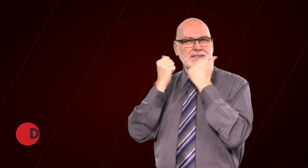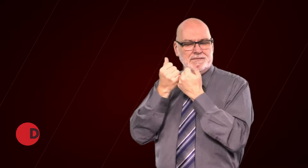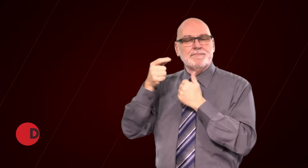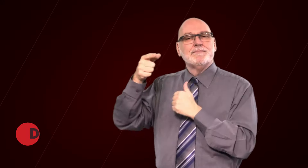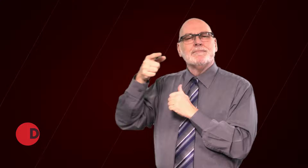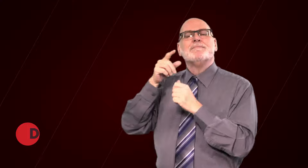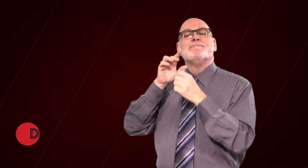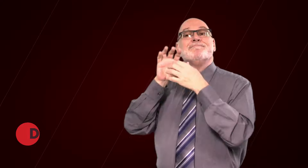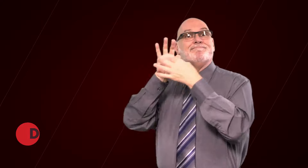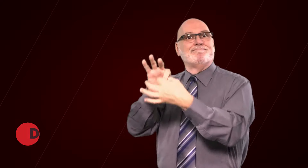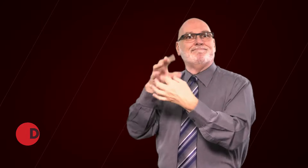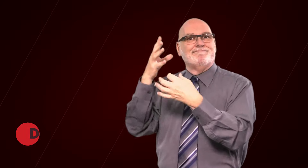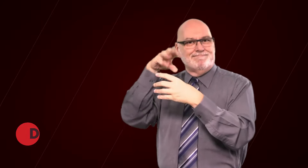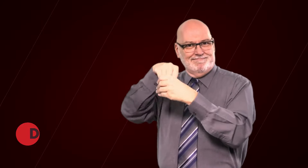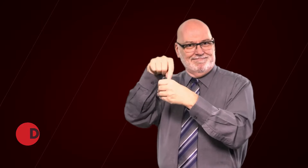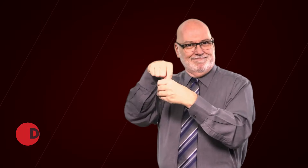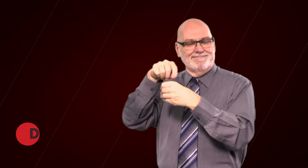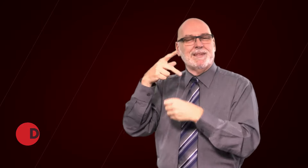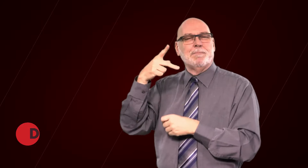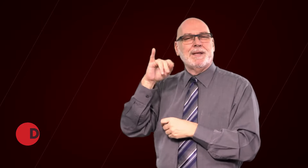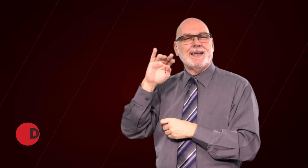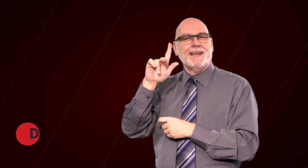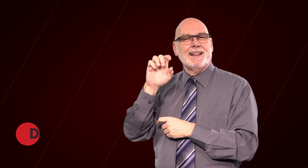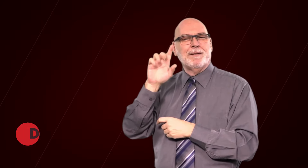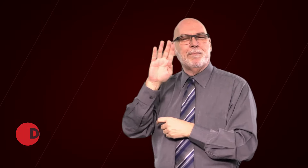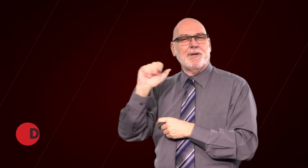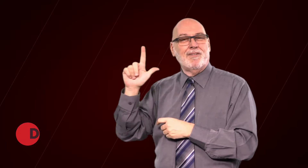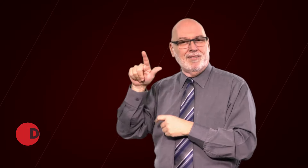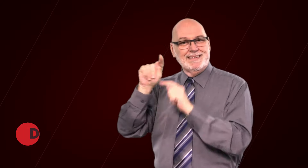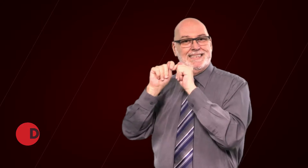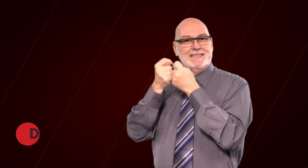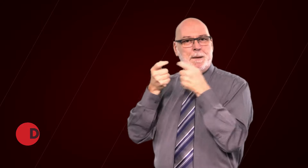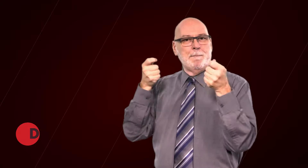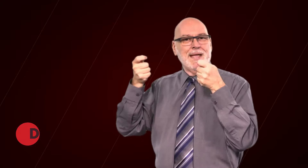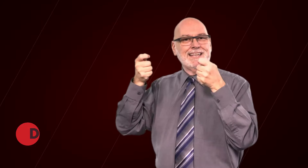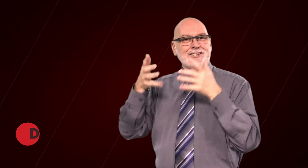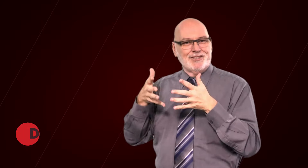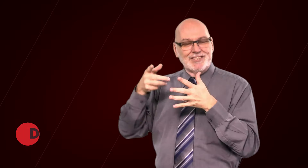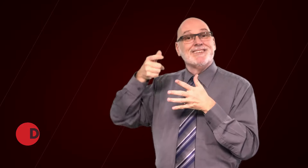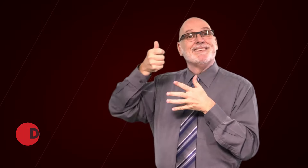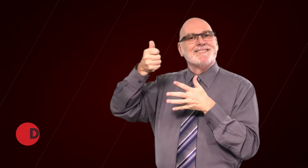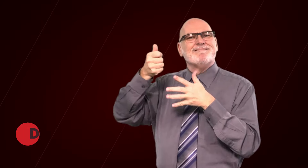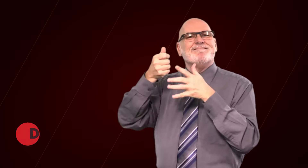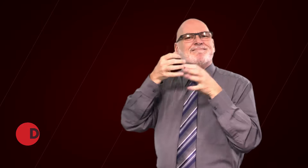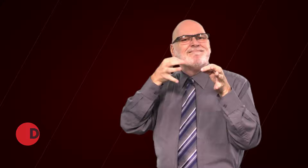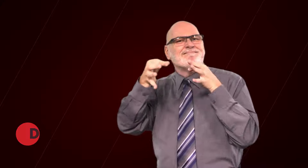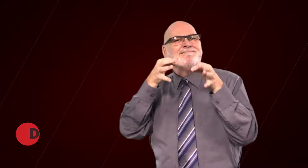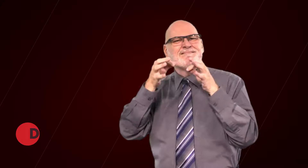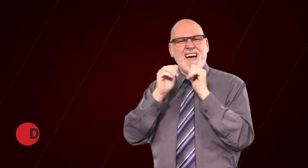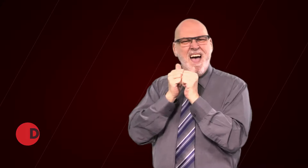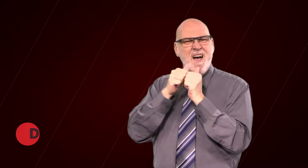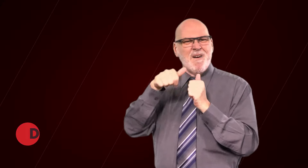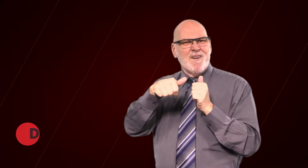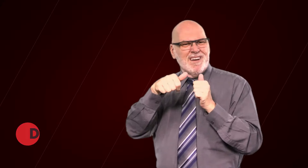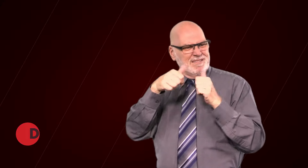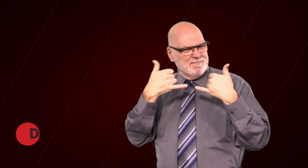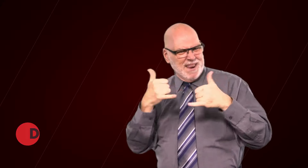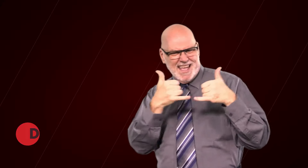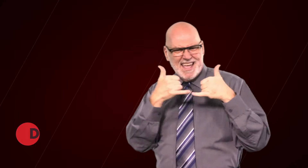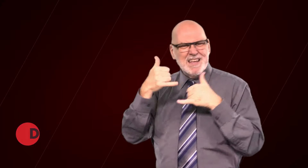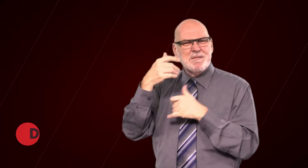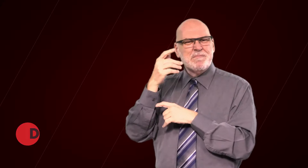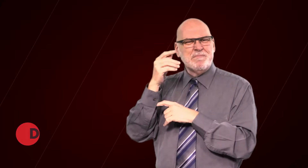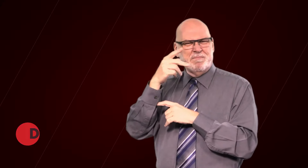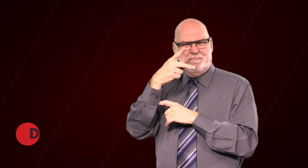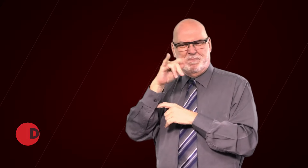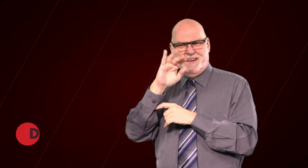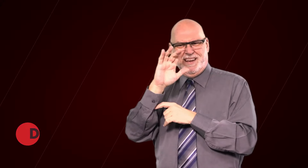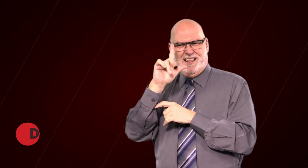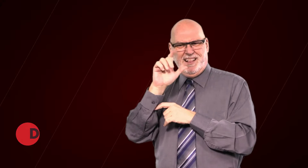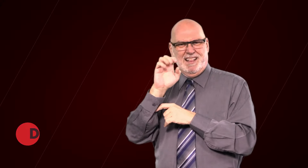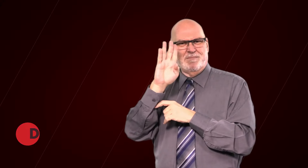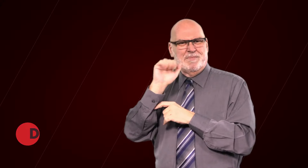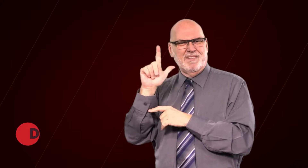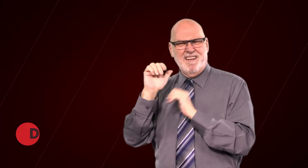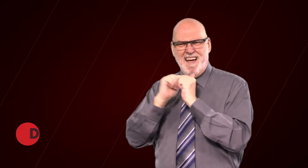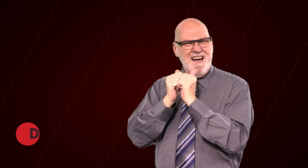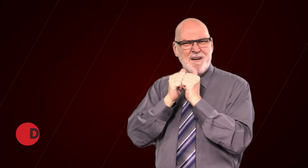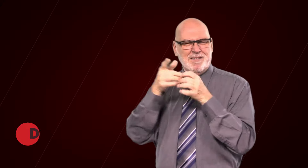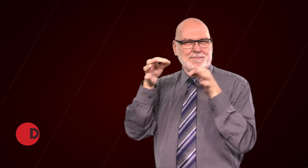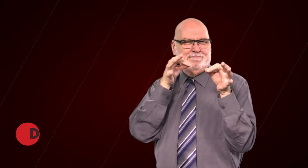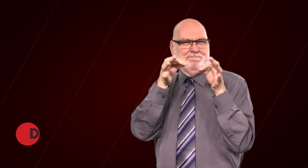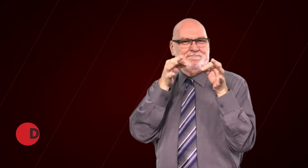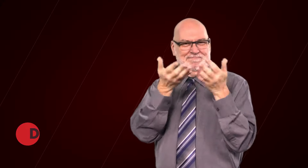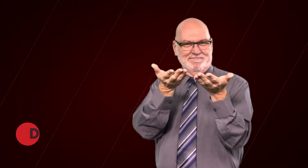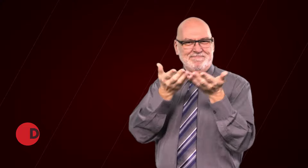Association's Pickleball Team Manager, to explain how to play pickleball.